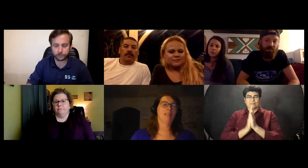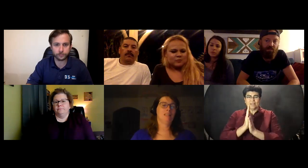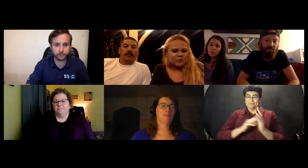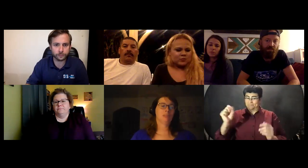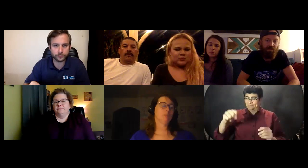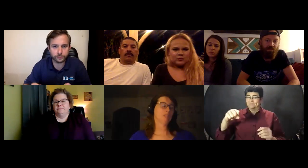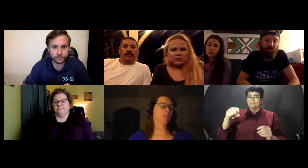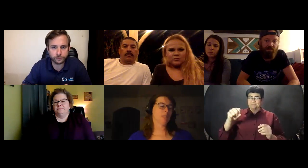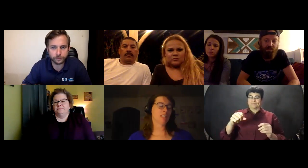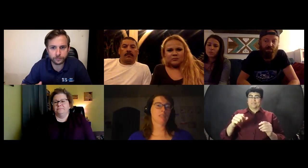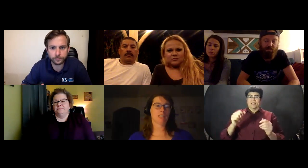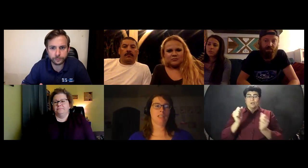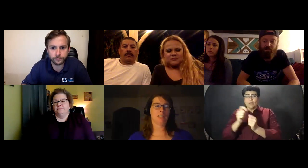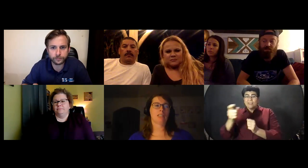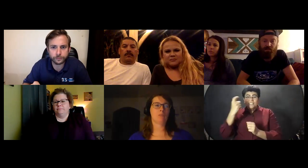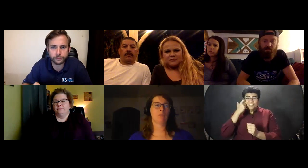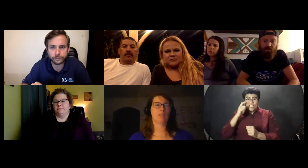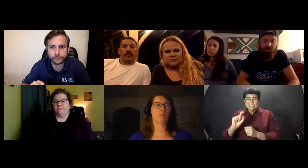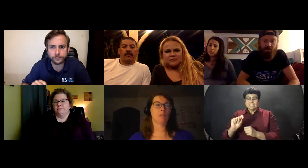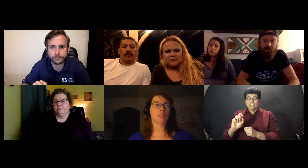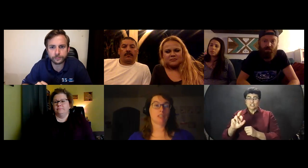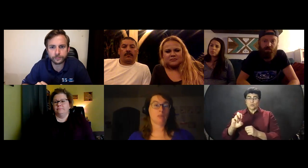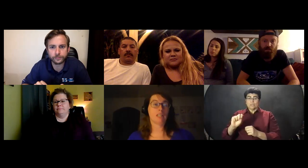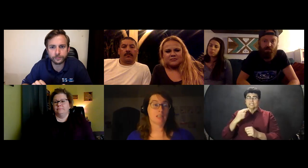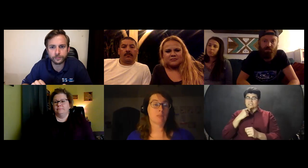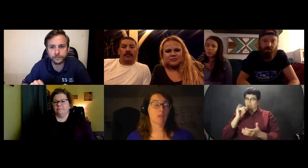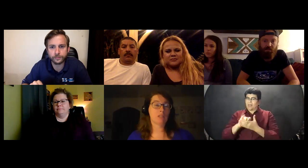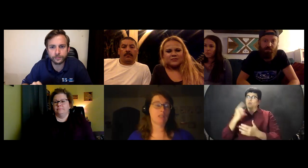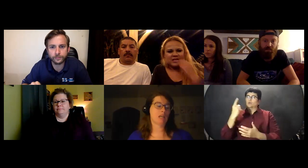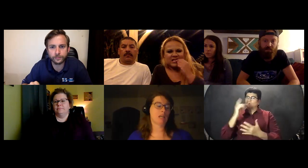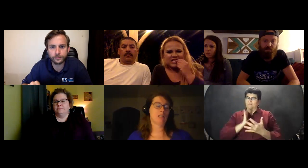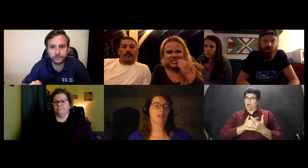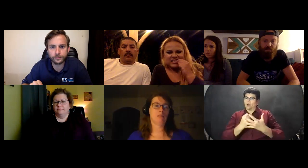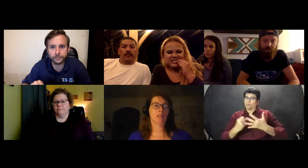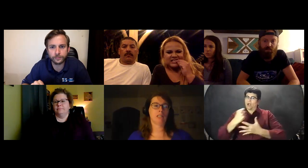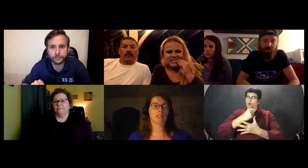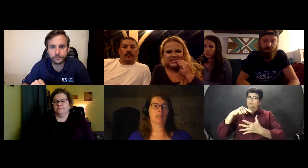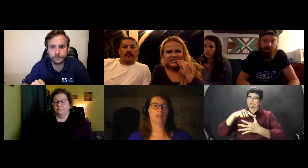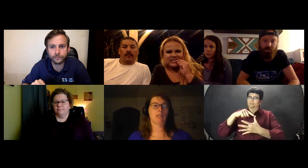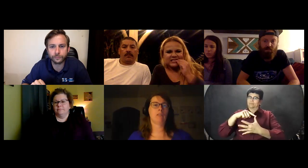with what teresa was saying that's one of the priorities that we had as well is to add